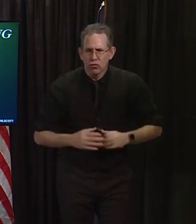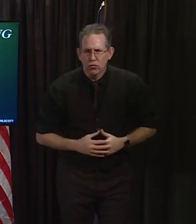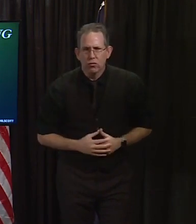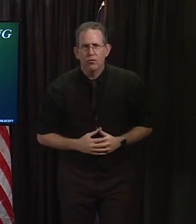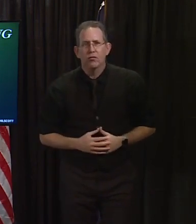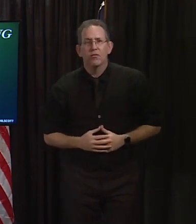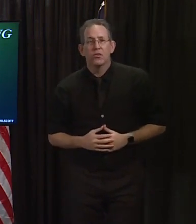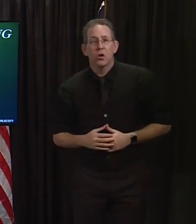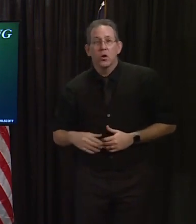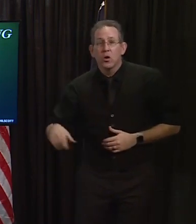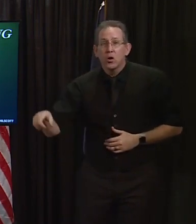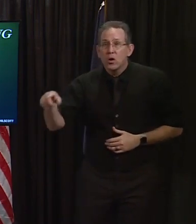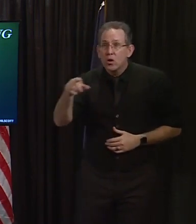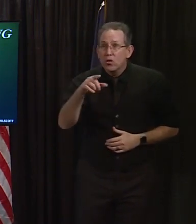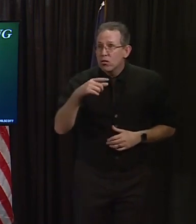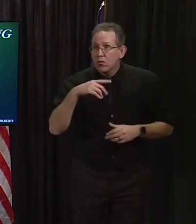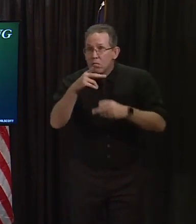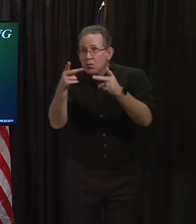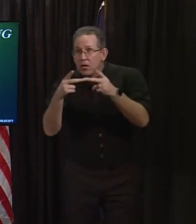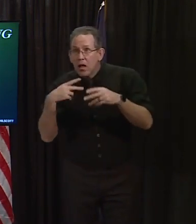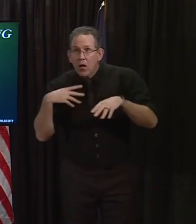through the Department of Children and Families website.